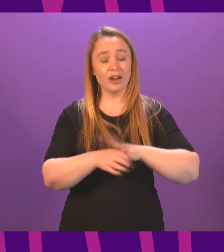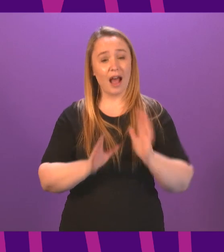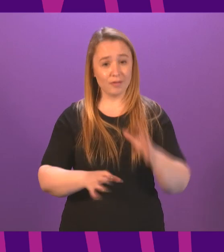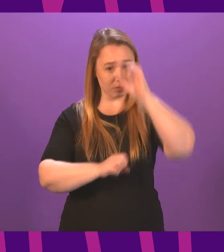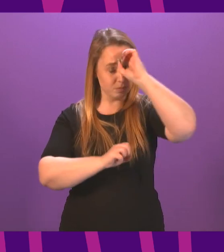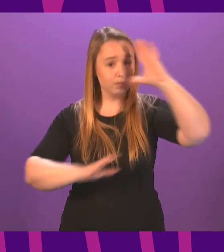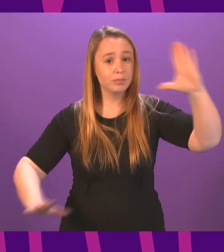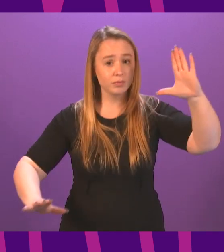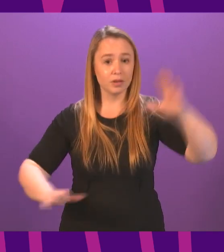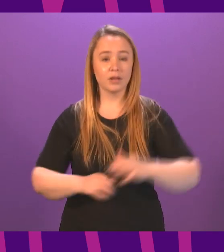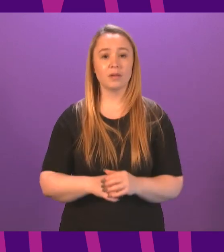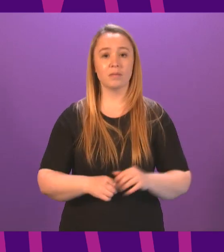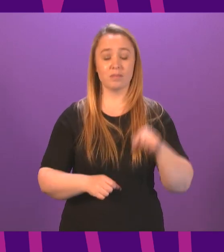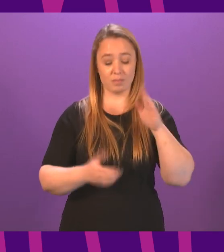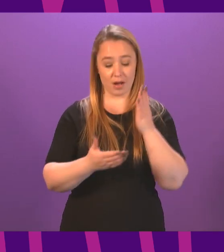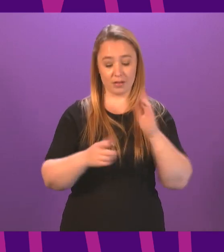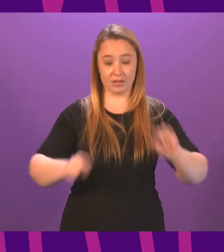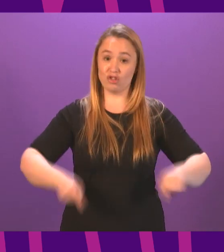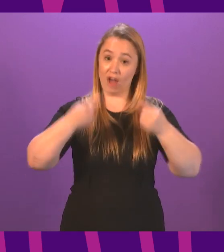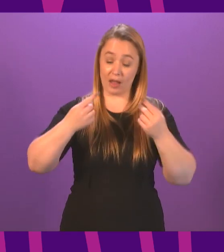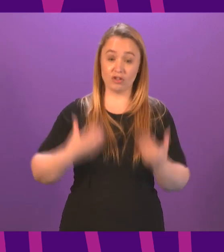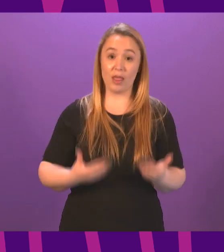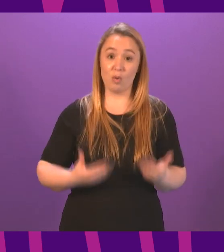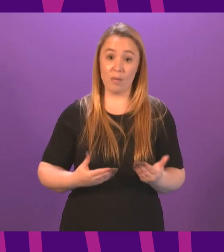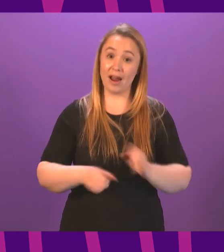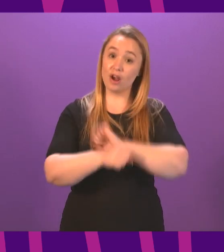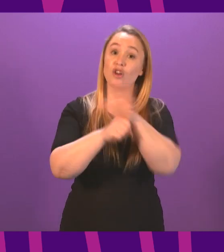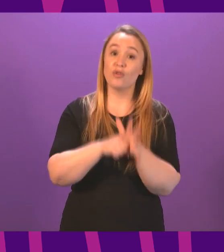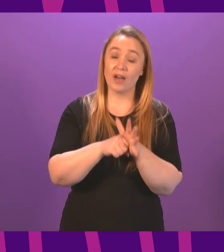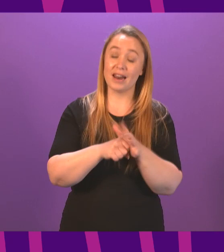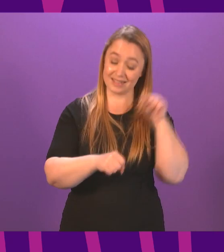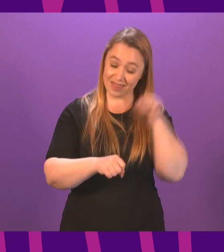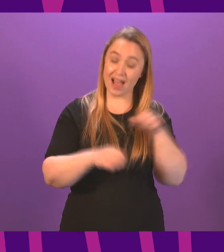of the challenge that we are going through. In the midst of it, as we navigate our way